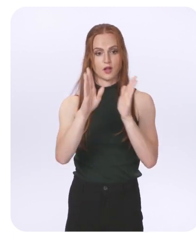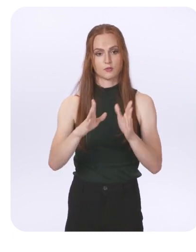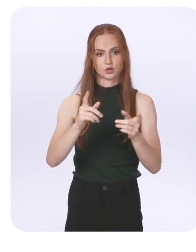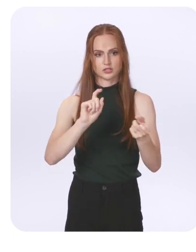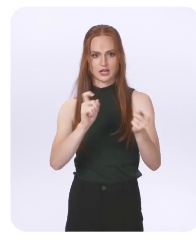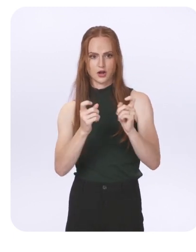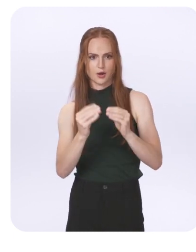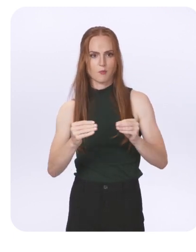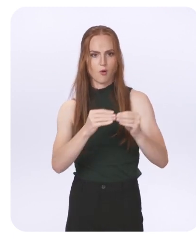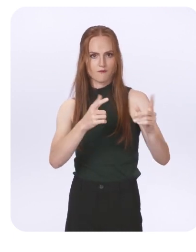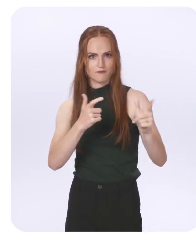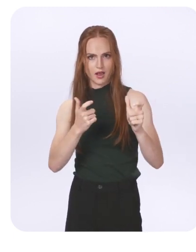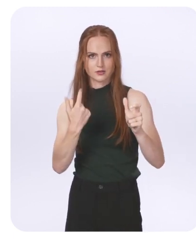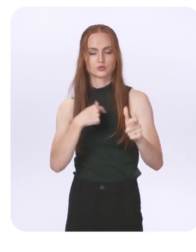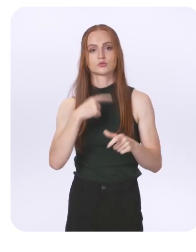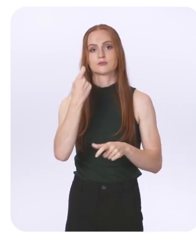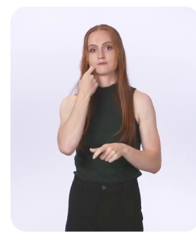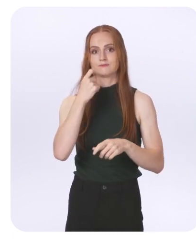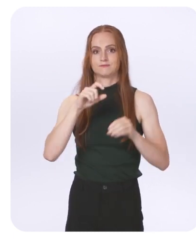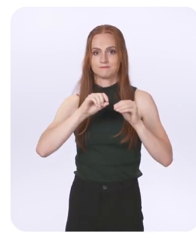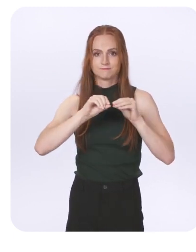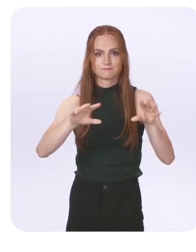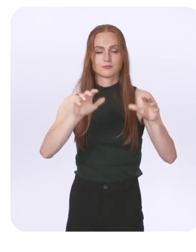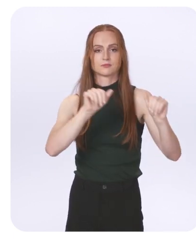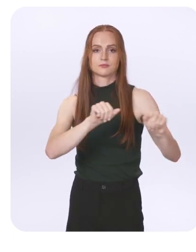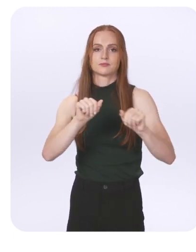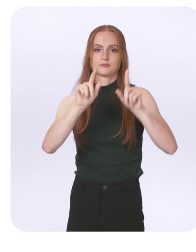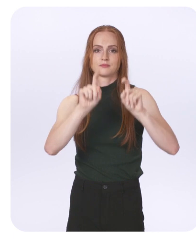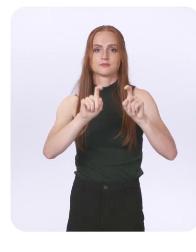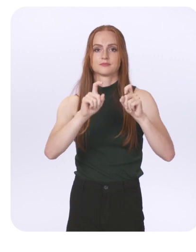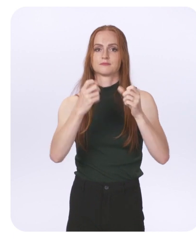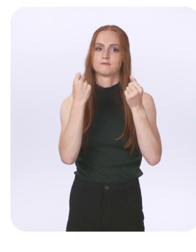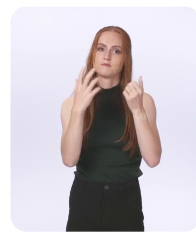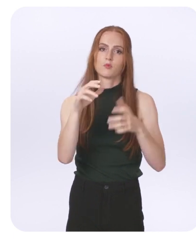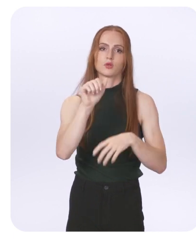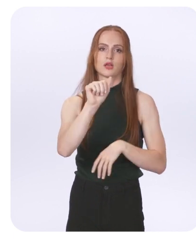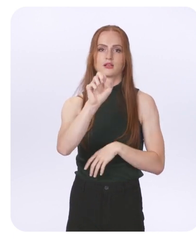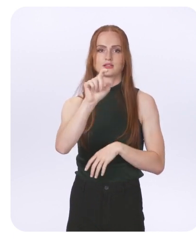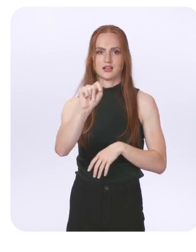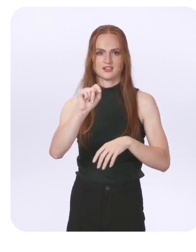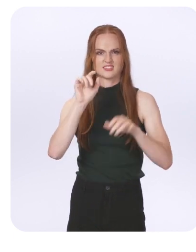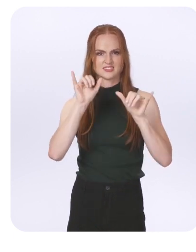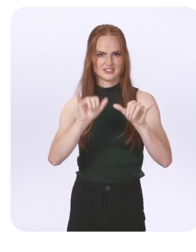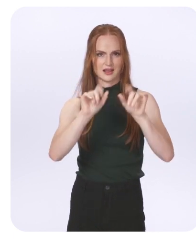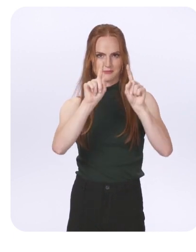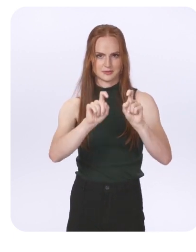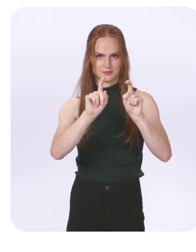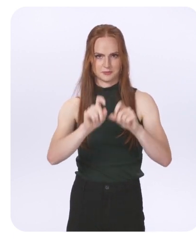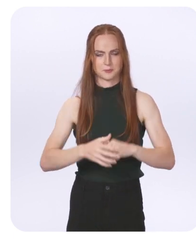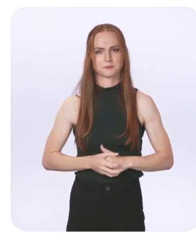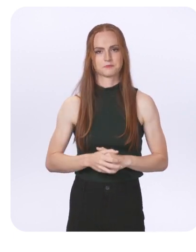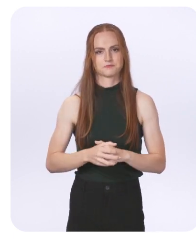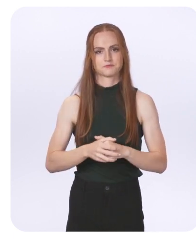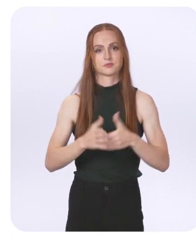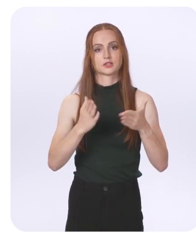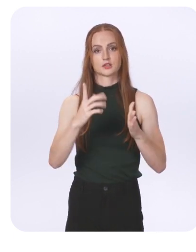One quick tip about A/B testing: we see many experiments ending early before stats and results are reached.